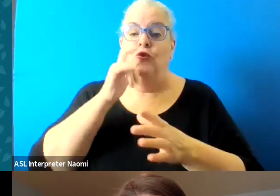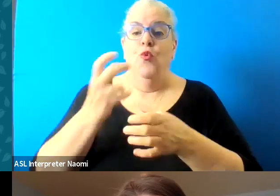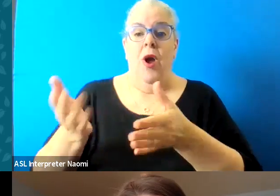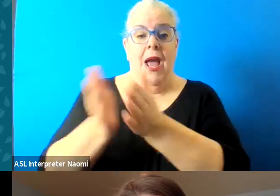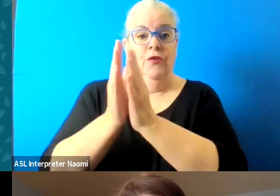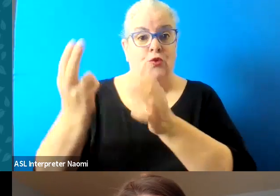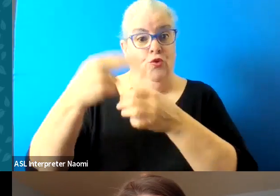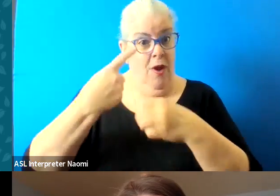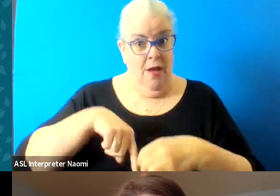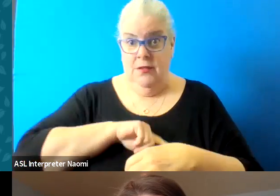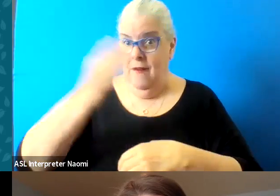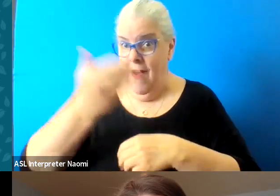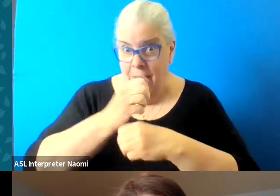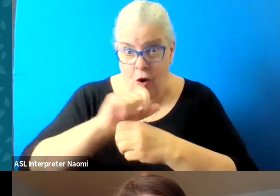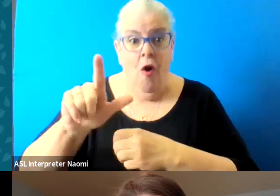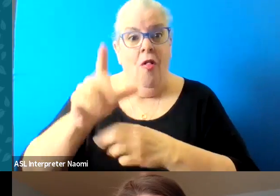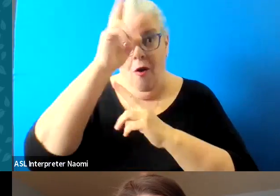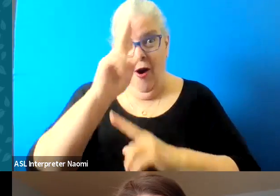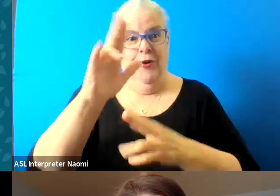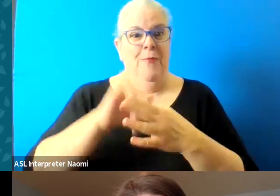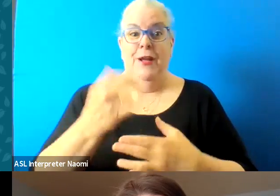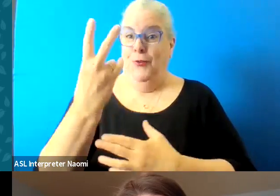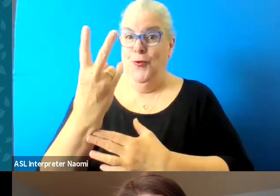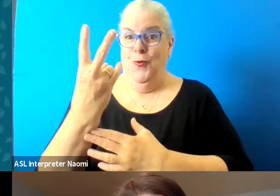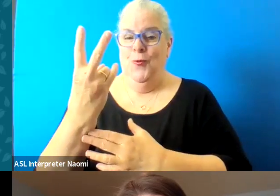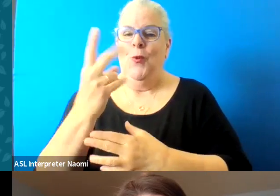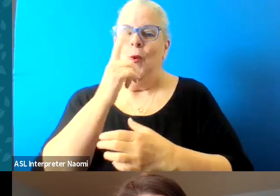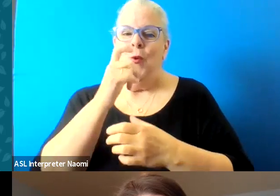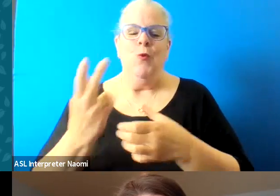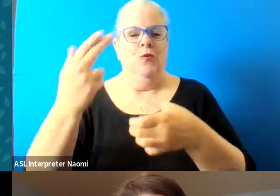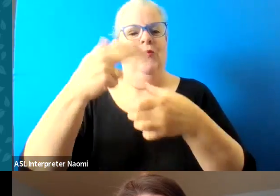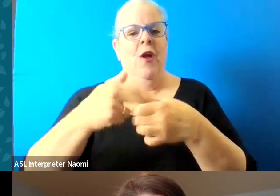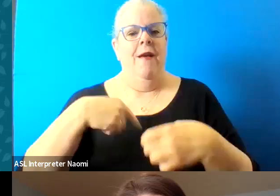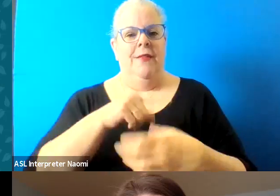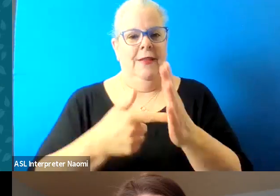and we are honored by these two candidates joining us this morning.